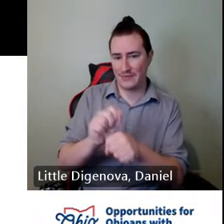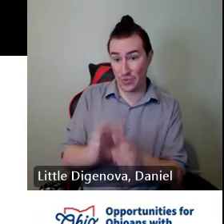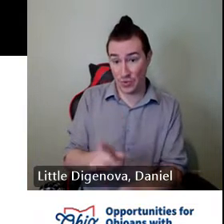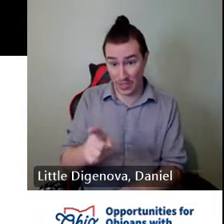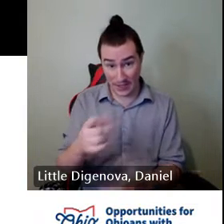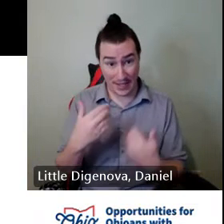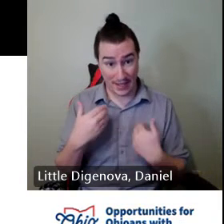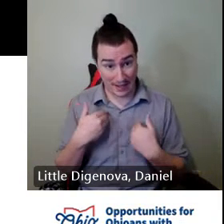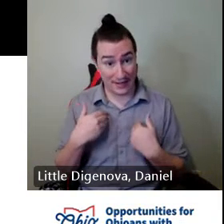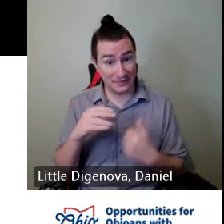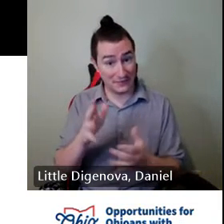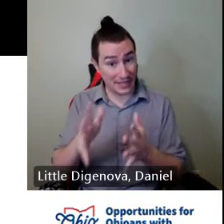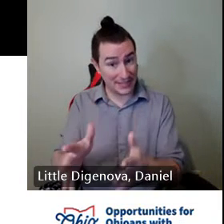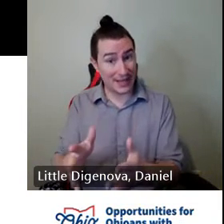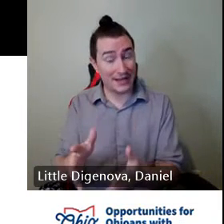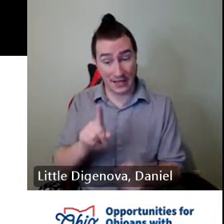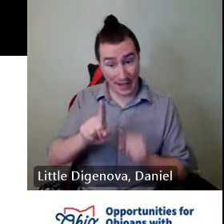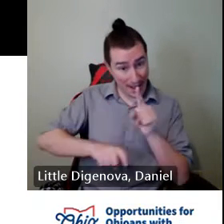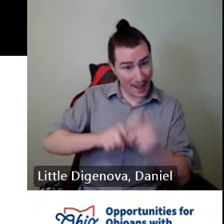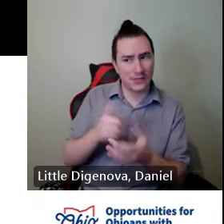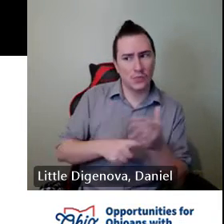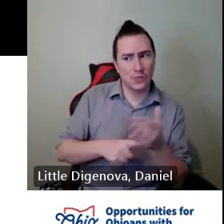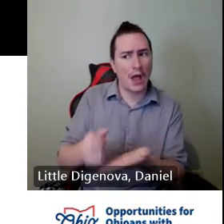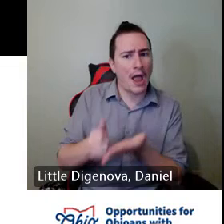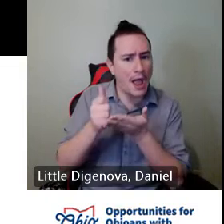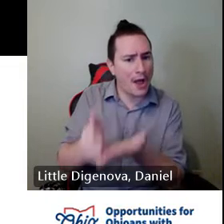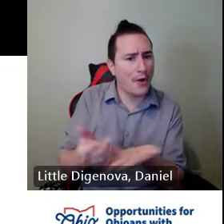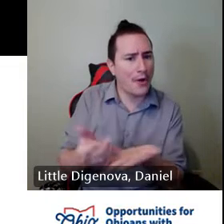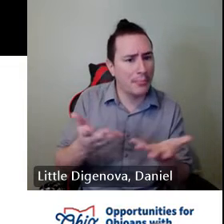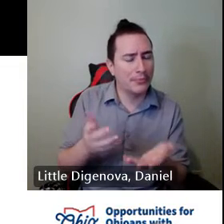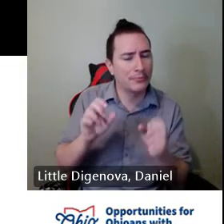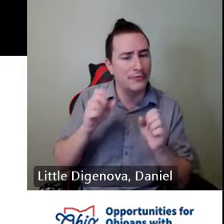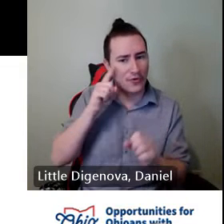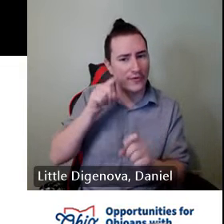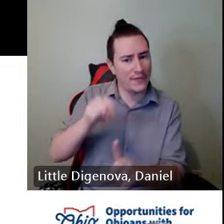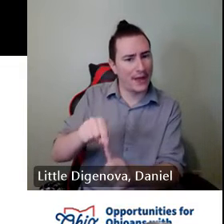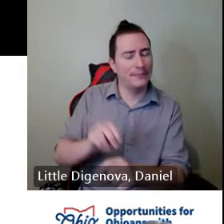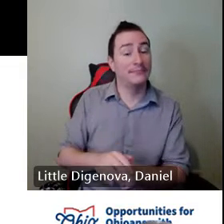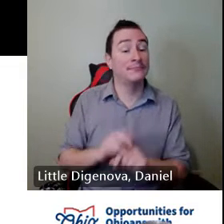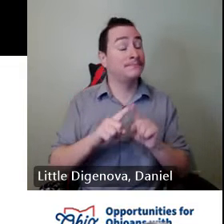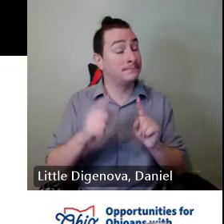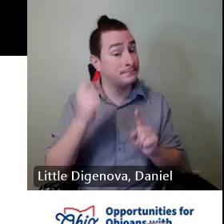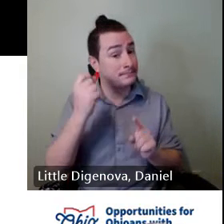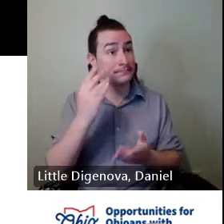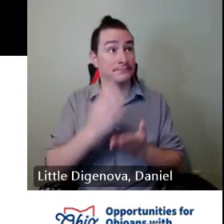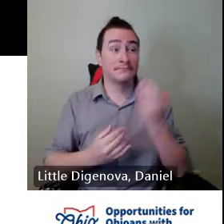with what they are experiencing as a barrier in the workplace. But some ideas might be a flexible schedule.